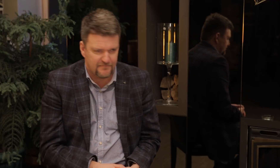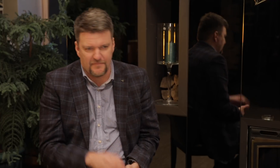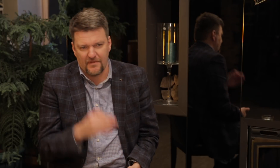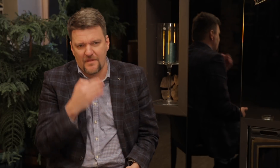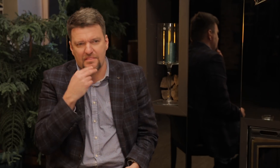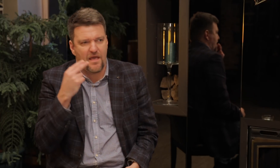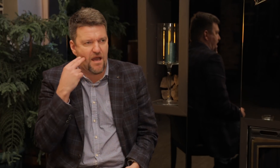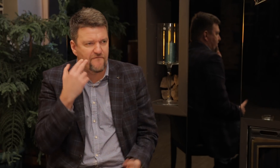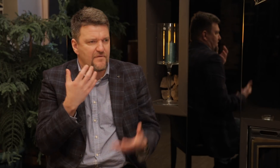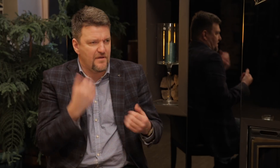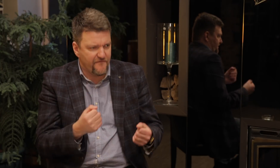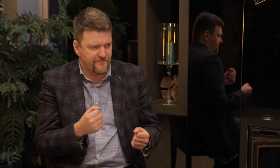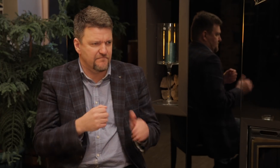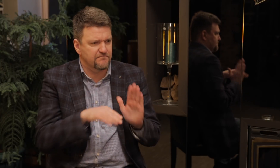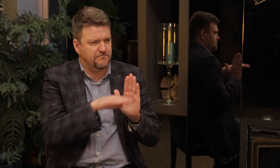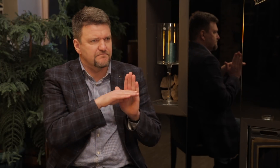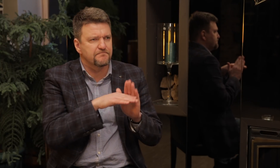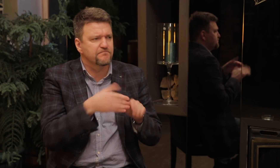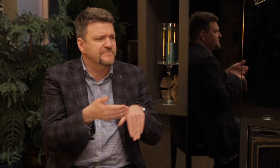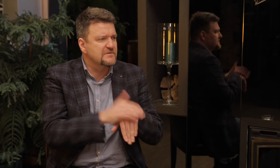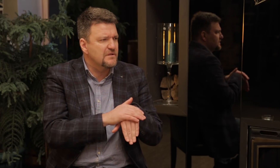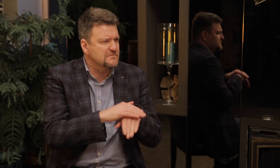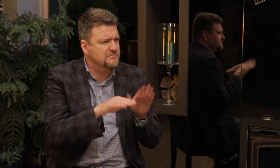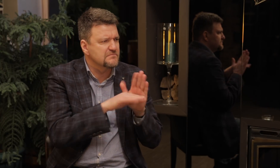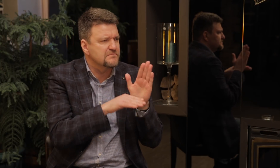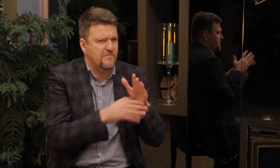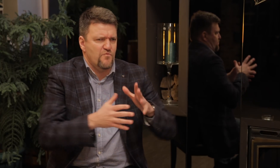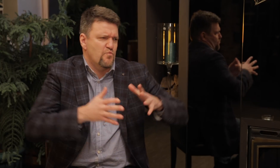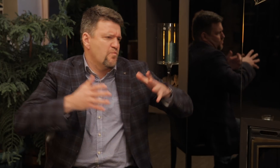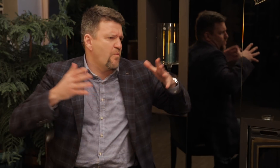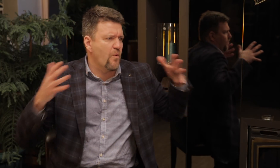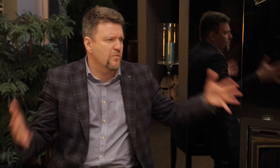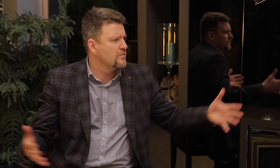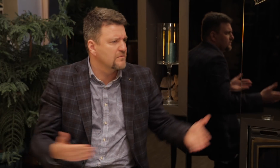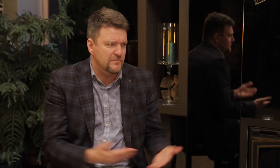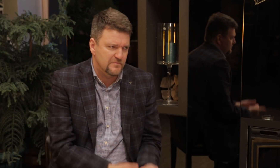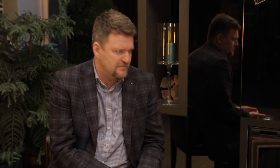Deaf Skills have all kinds of employment skills and are not viewed as disabled.